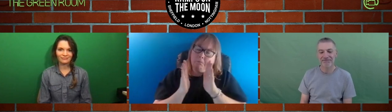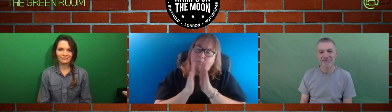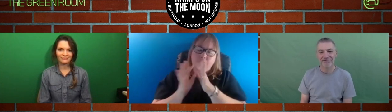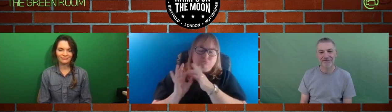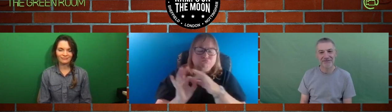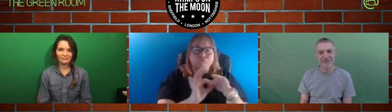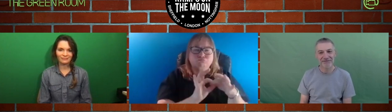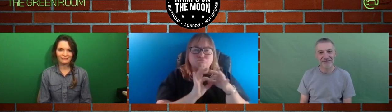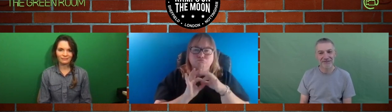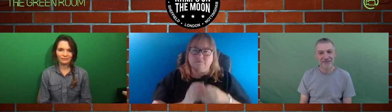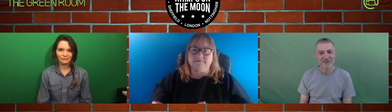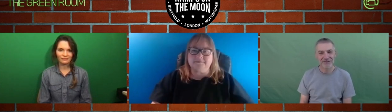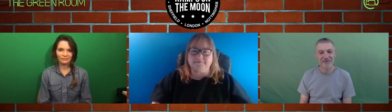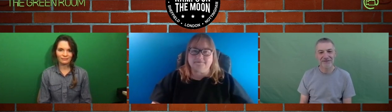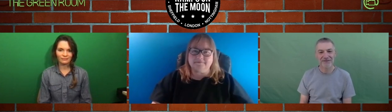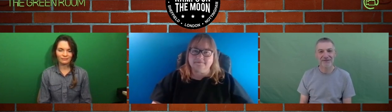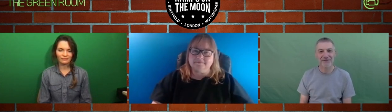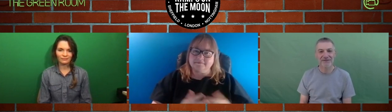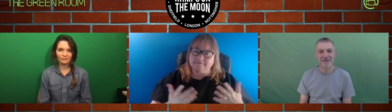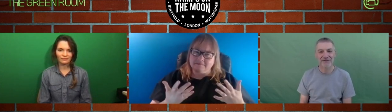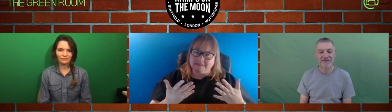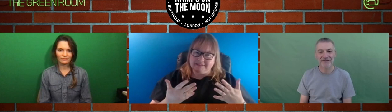about the people that you met on that first day?